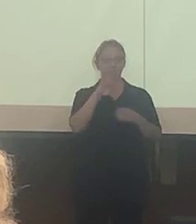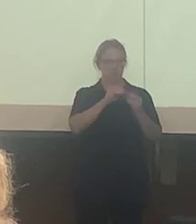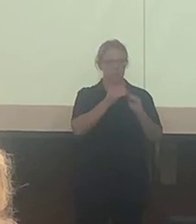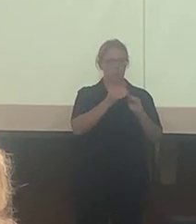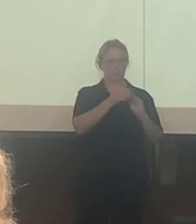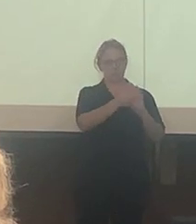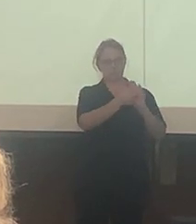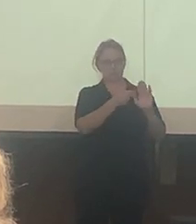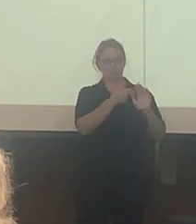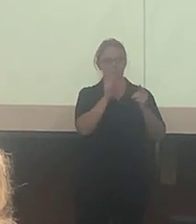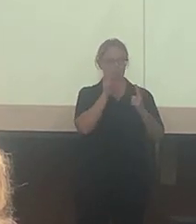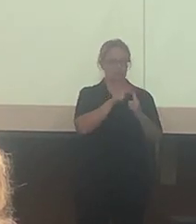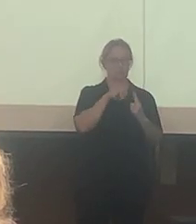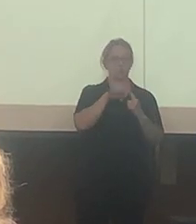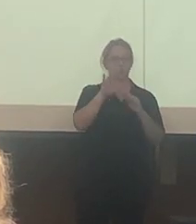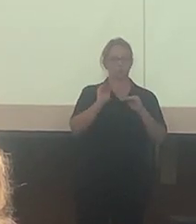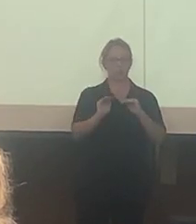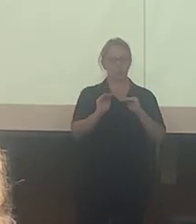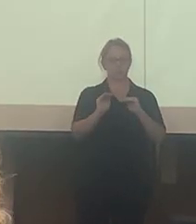the disability category will show different hard of hearing